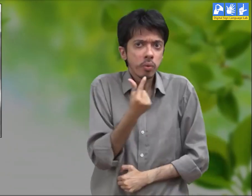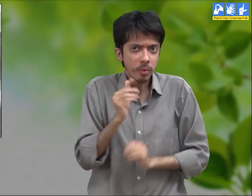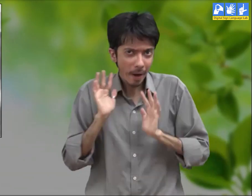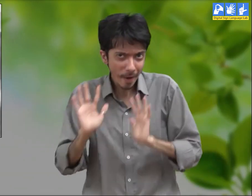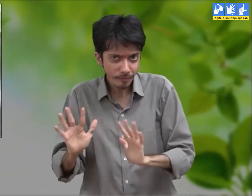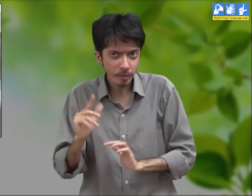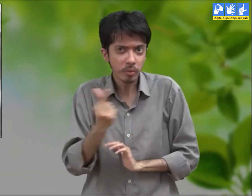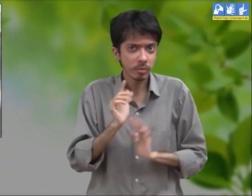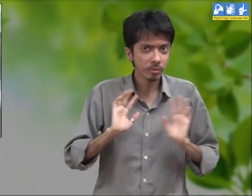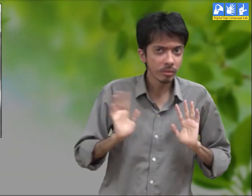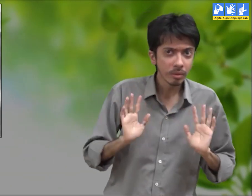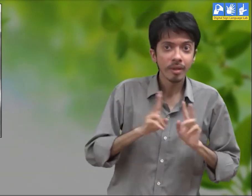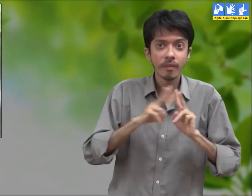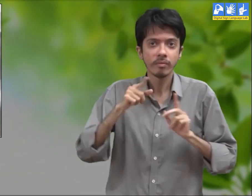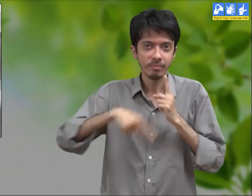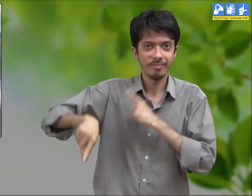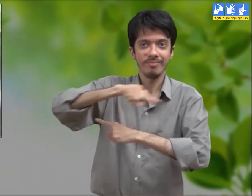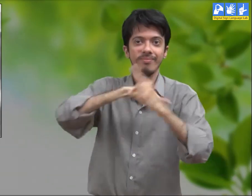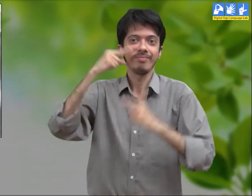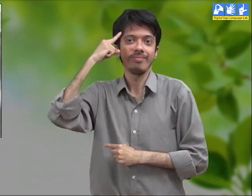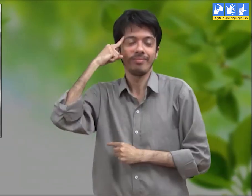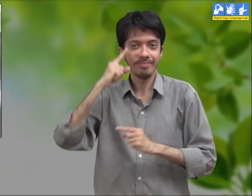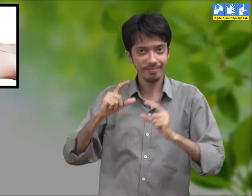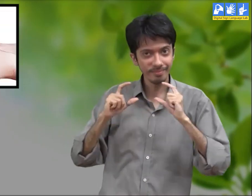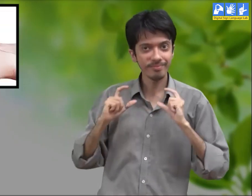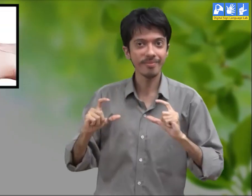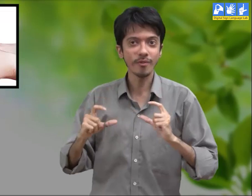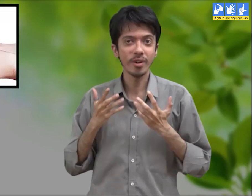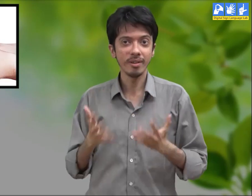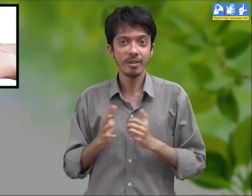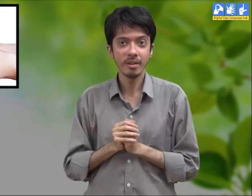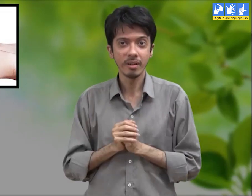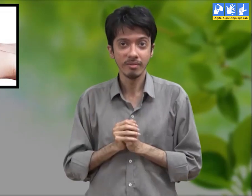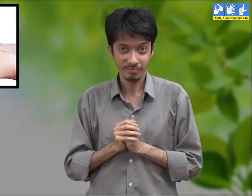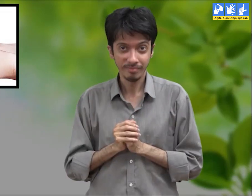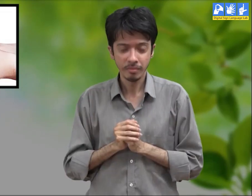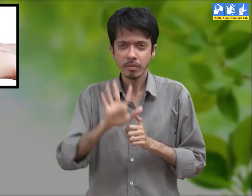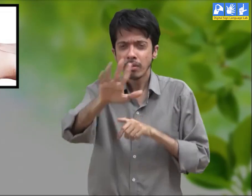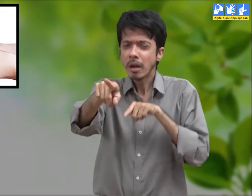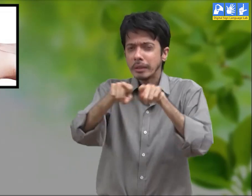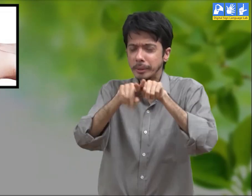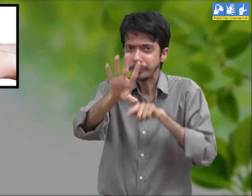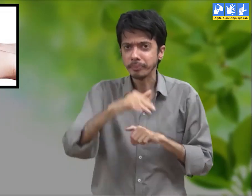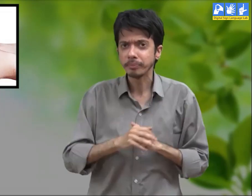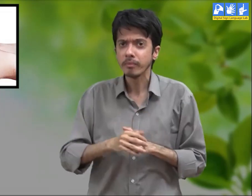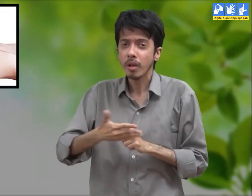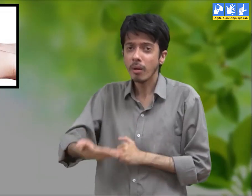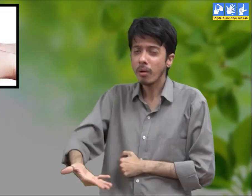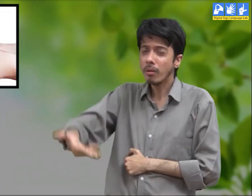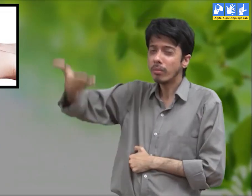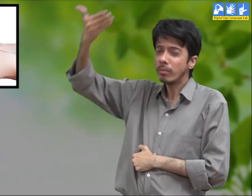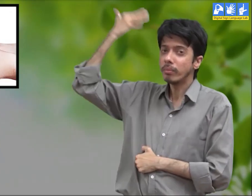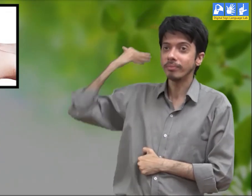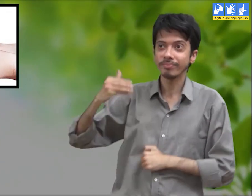So it is very important for us to use available resources in a limited manner. For example,